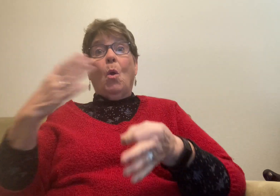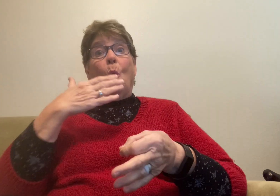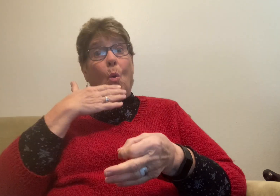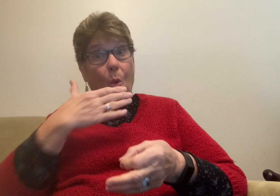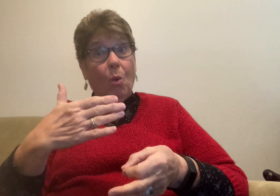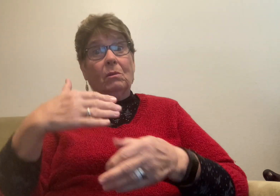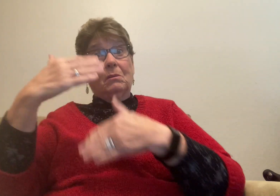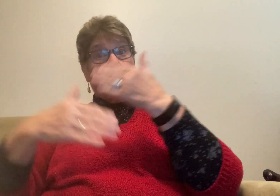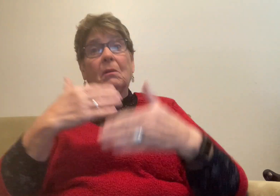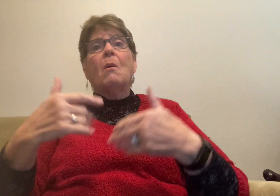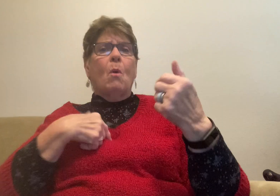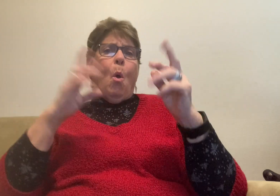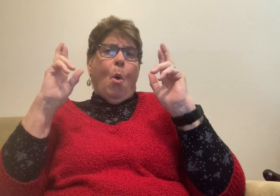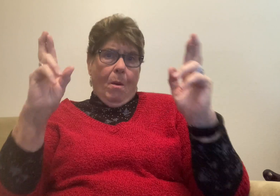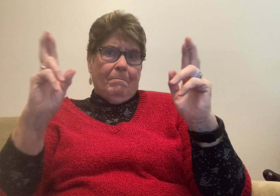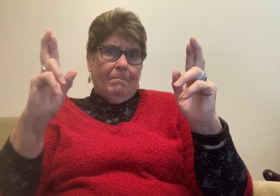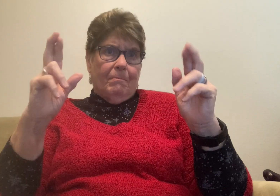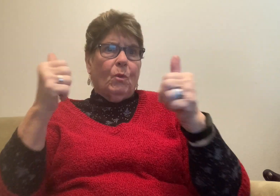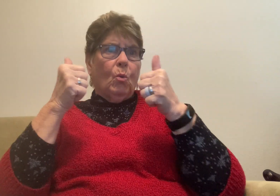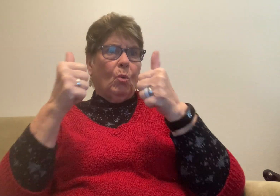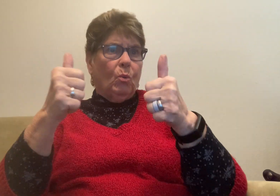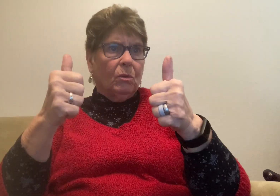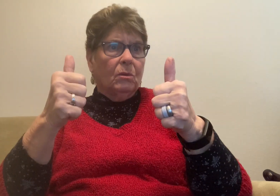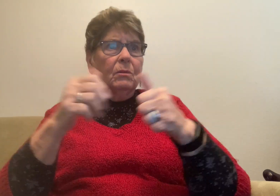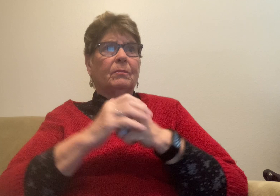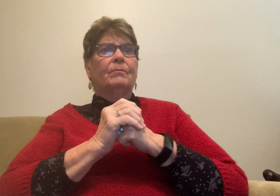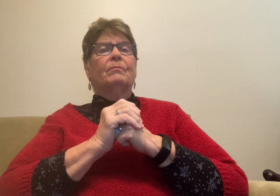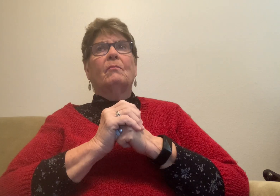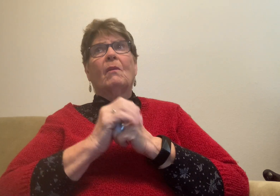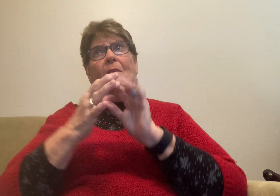at Extraordinary Congress, it could progress, hopefully good.